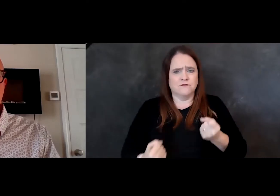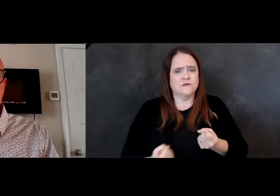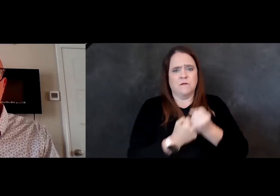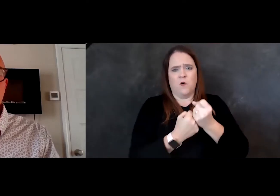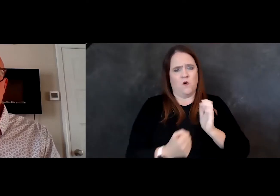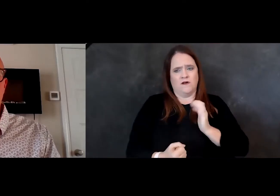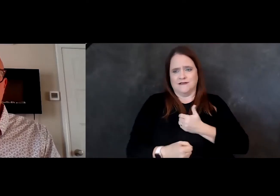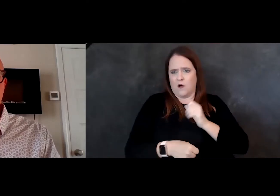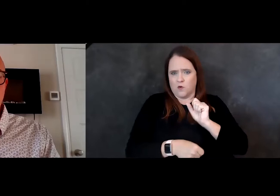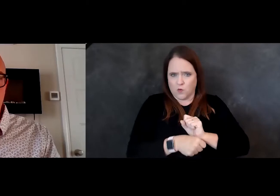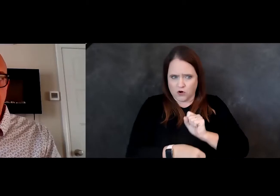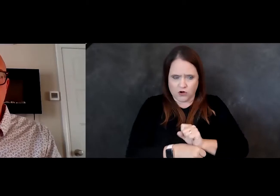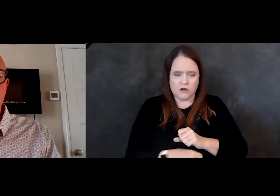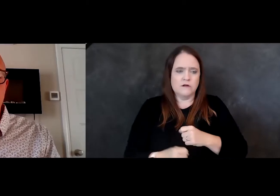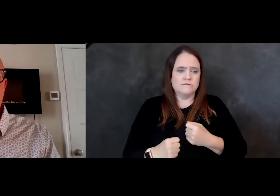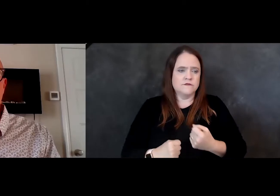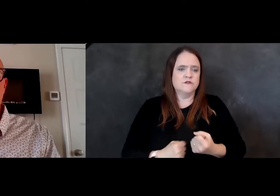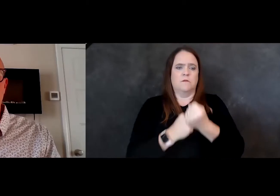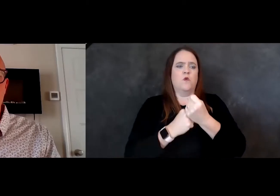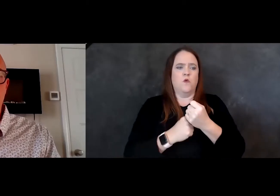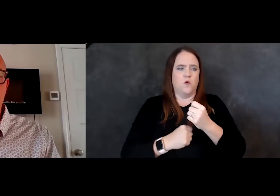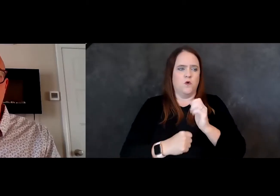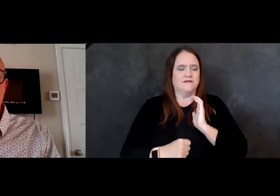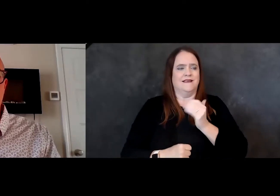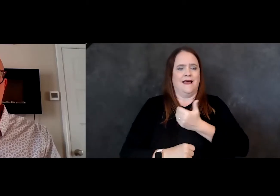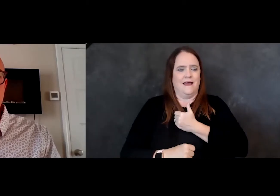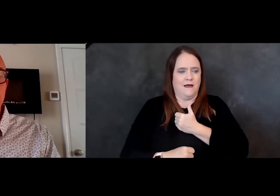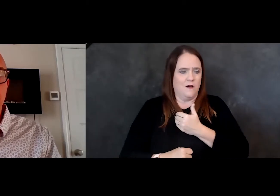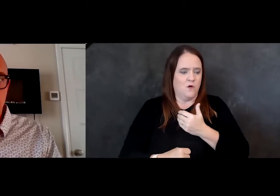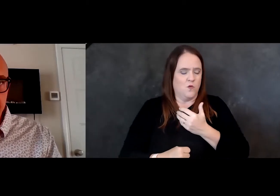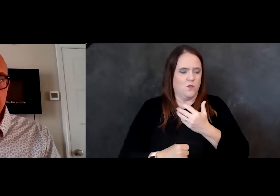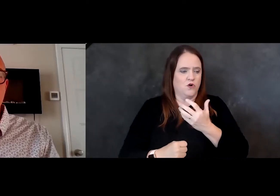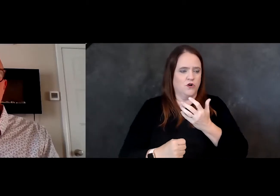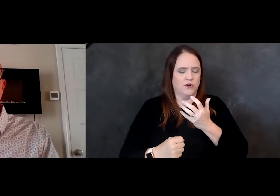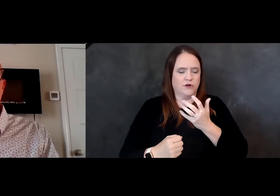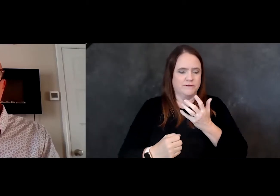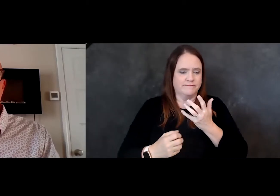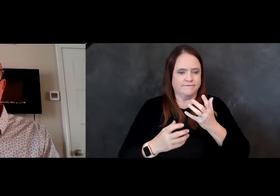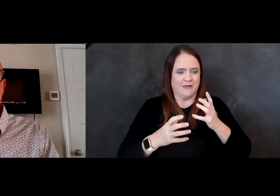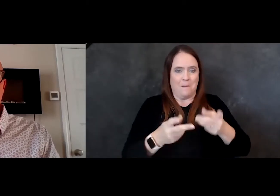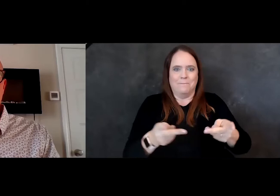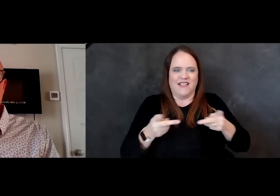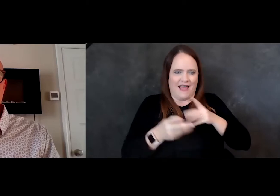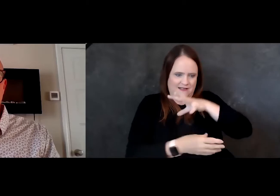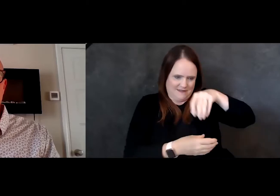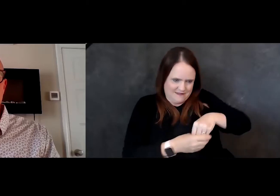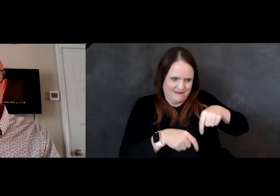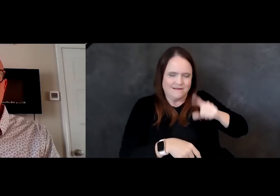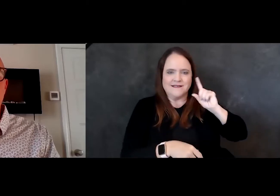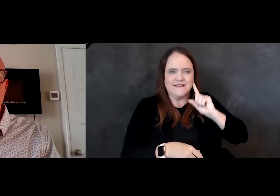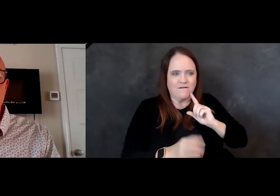the work and the great platform we have in working with the deaf community, and the opportunity